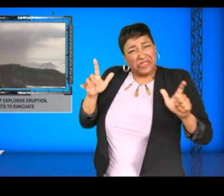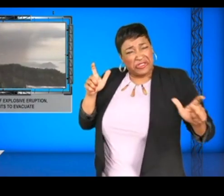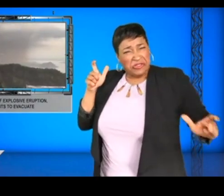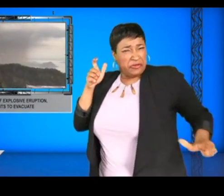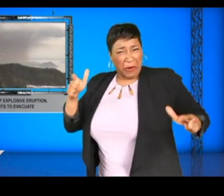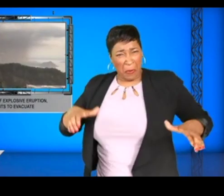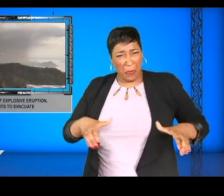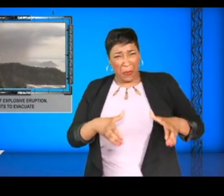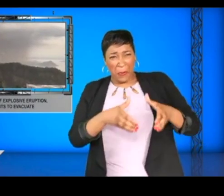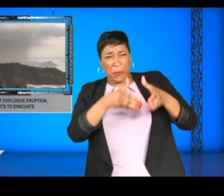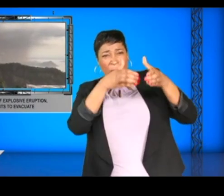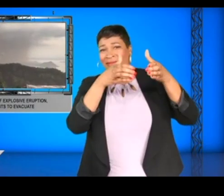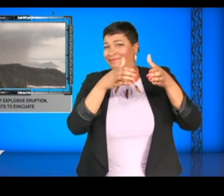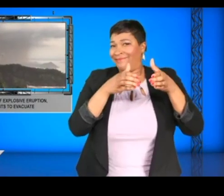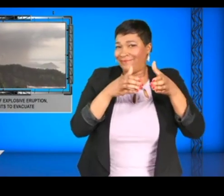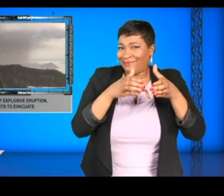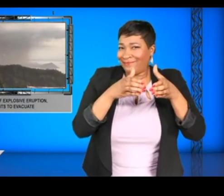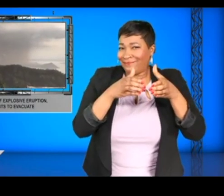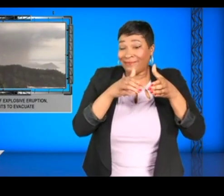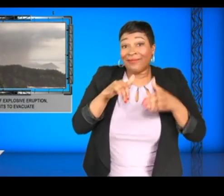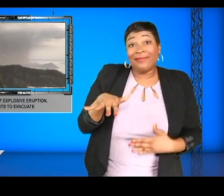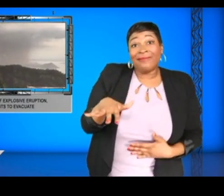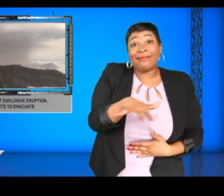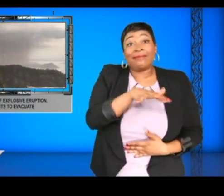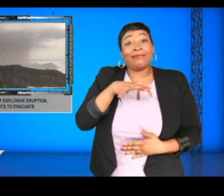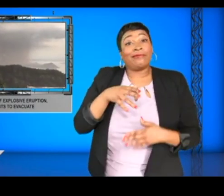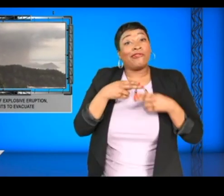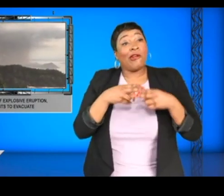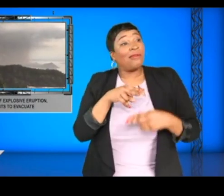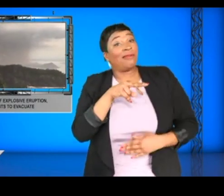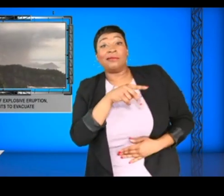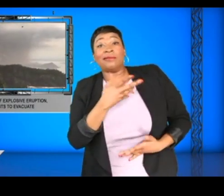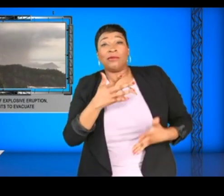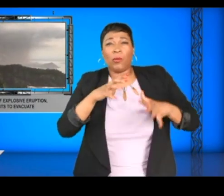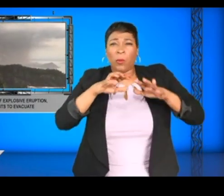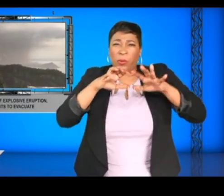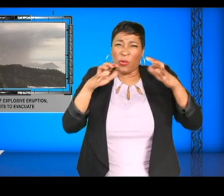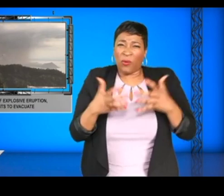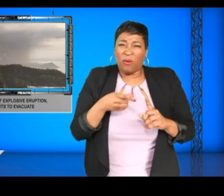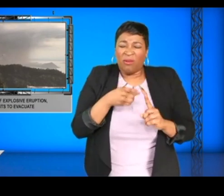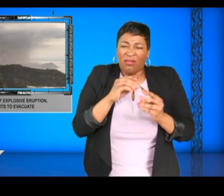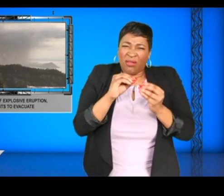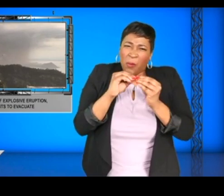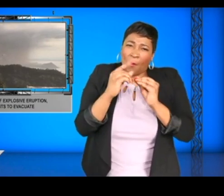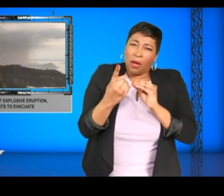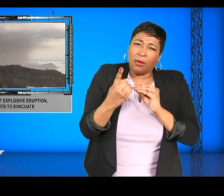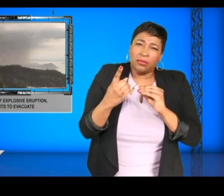The highest alert level is 5, indicating eruption is taking place.